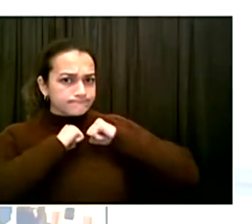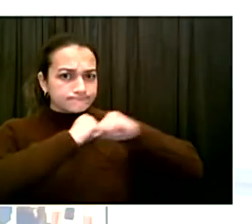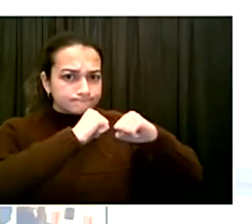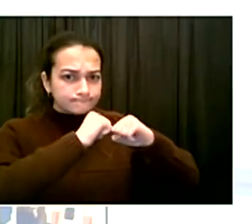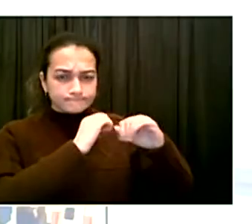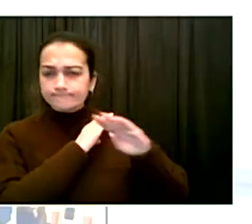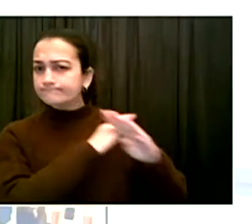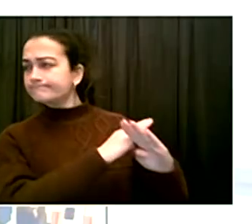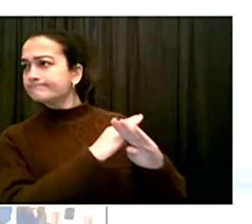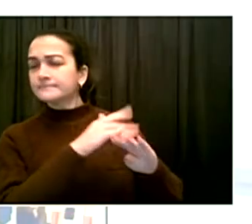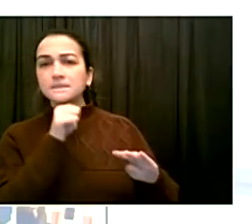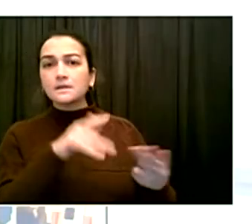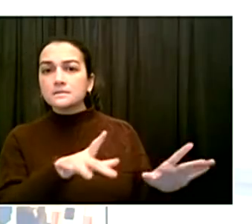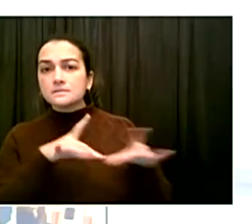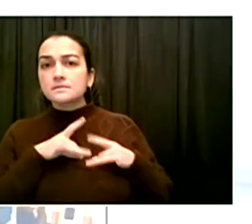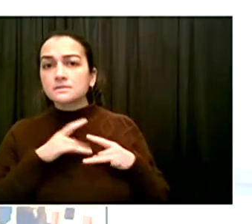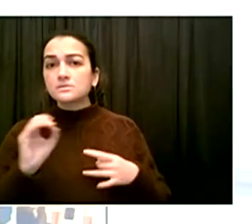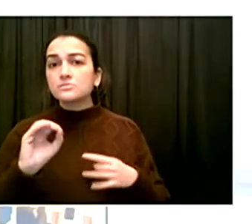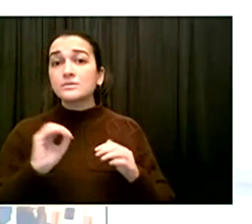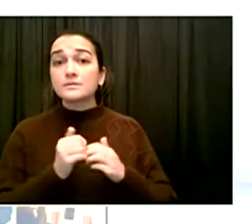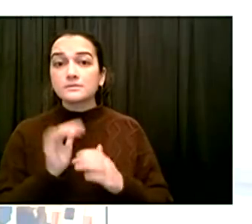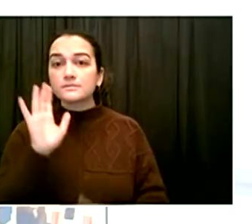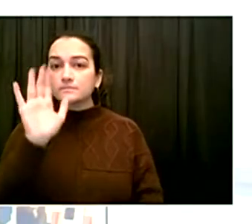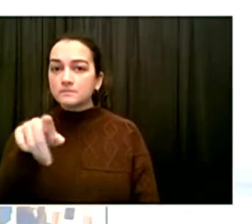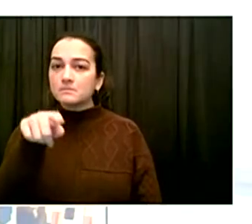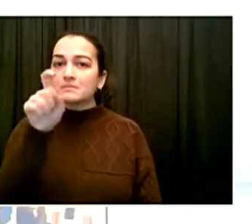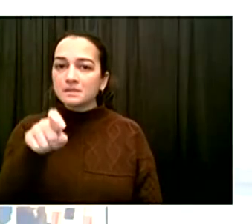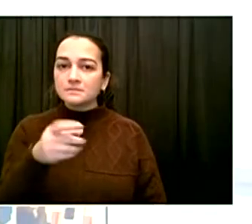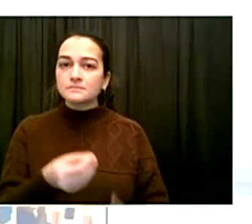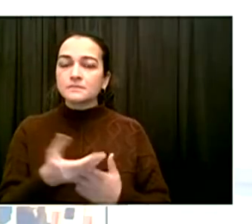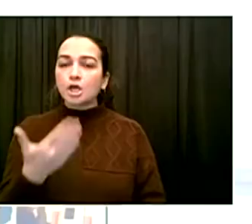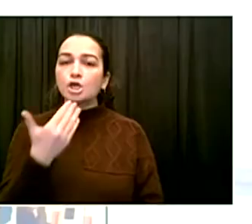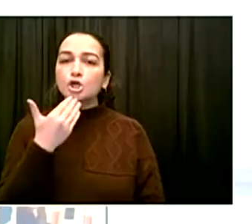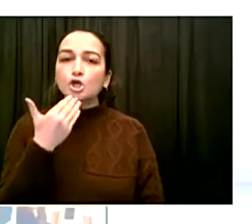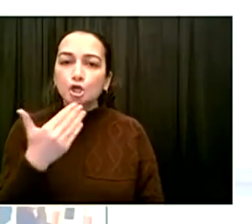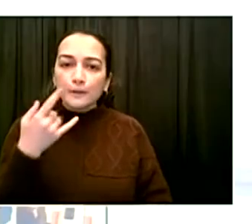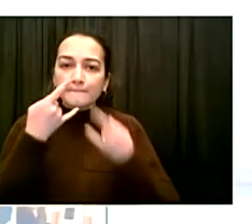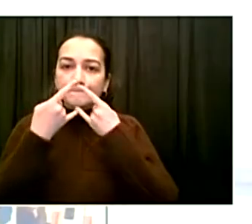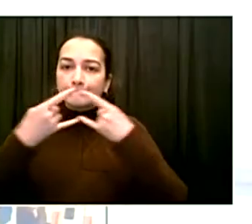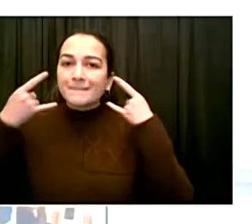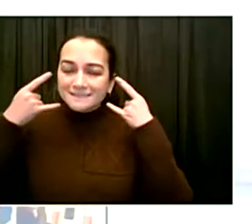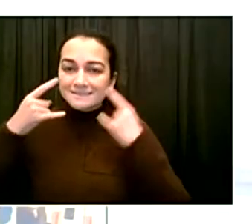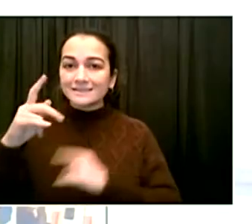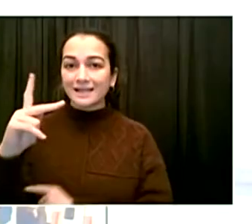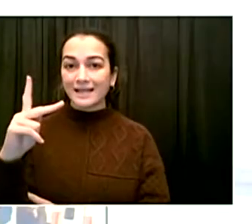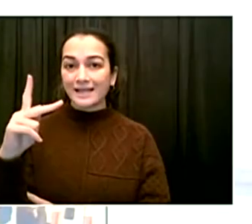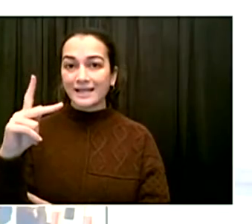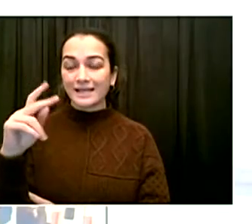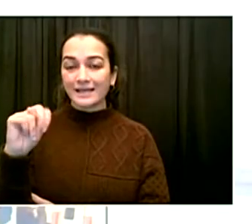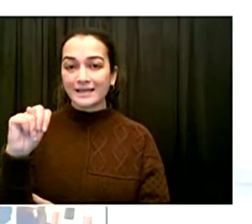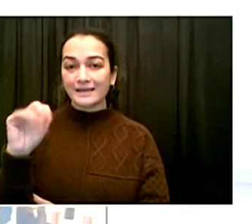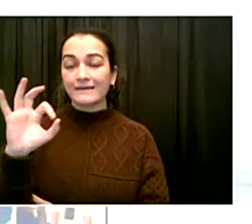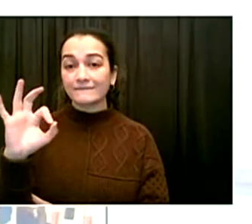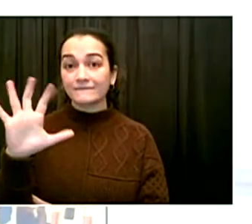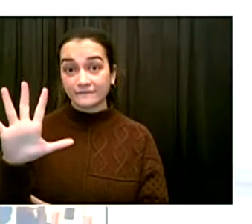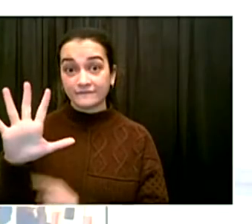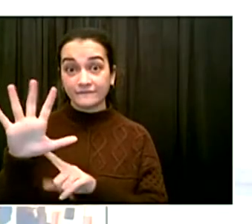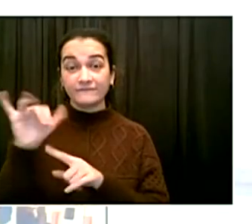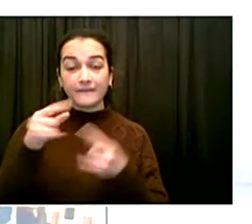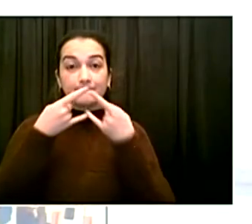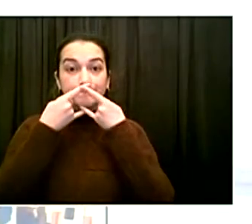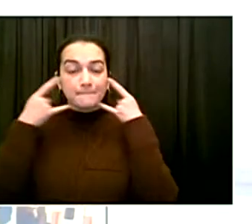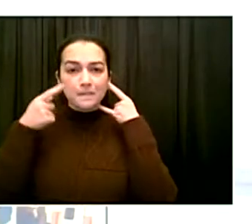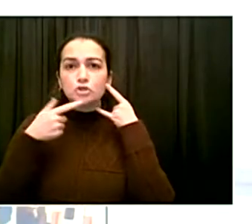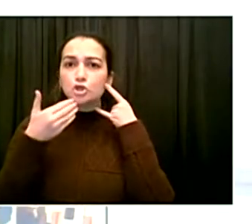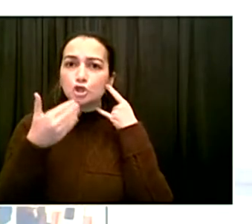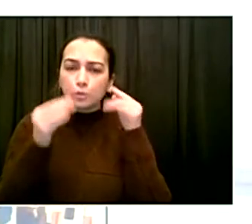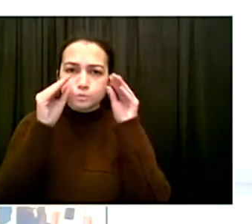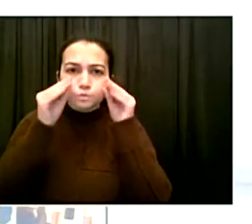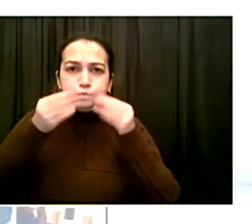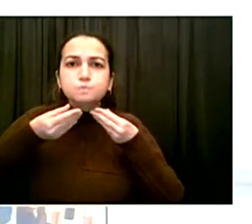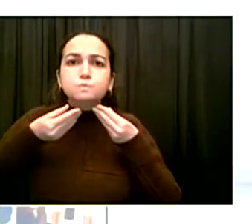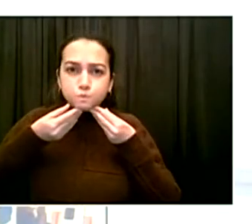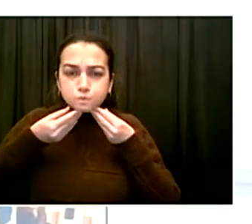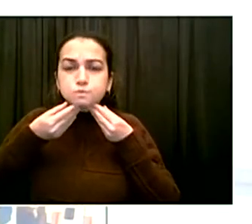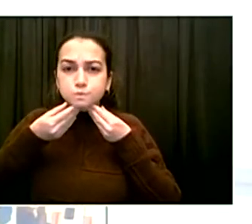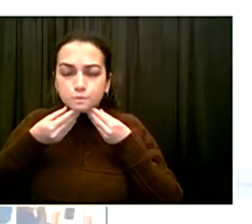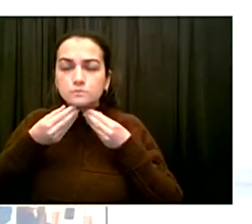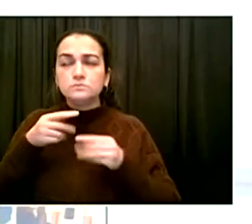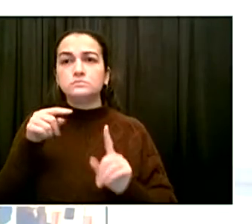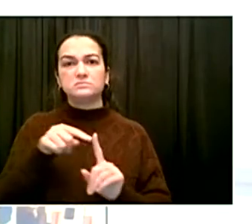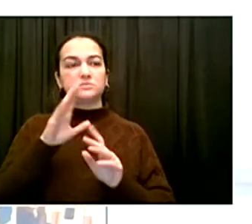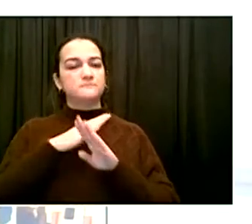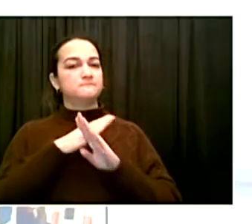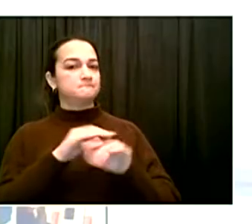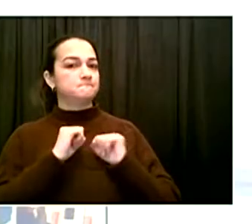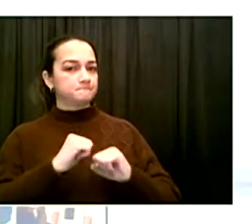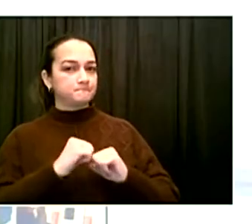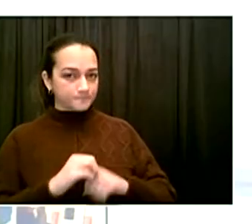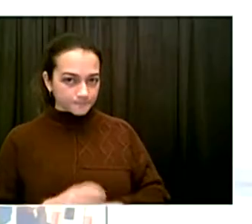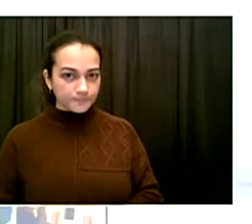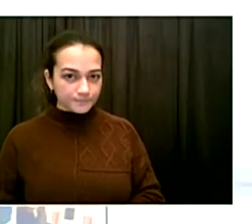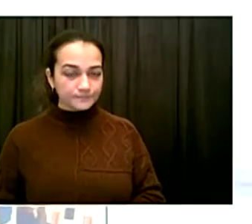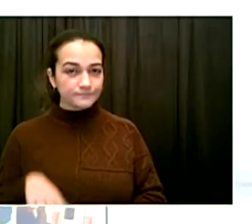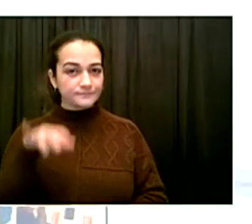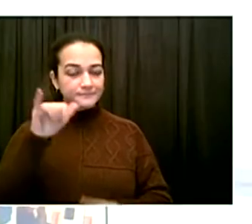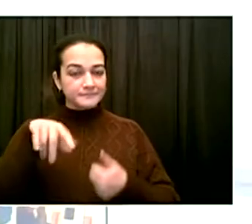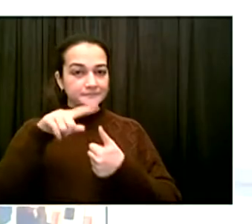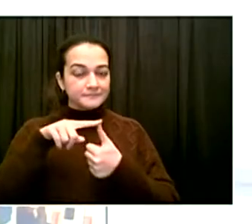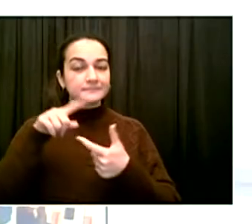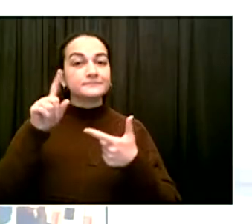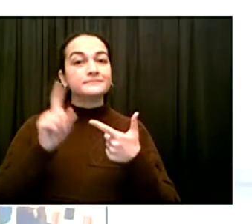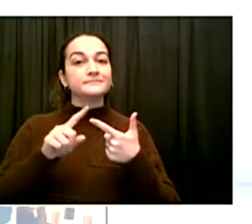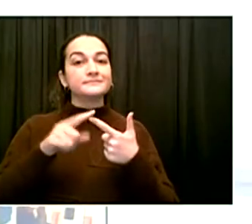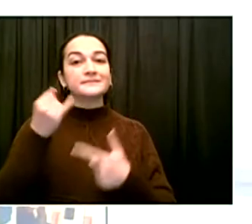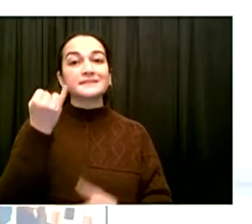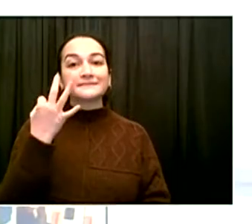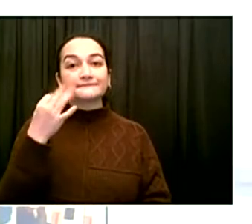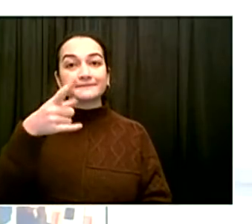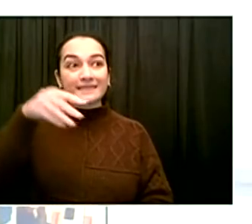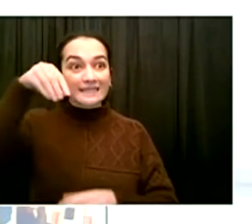WEARING A HIGH QUALITY MASK